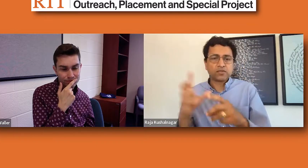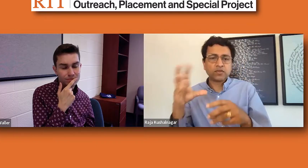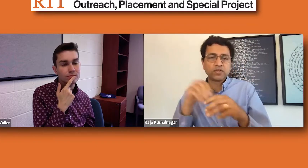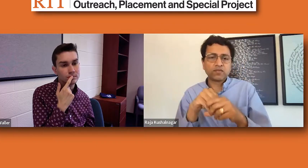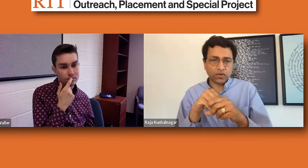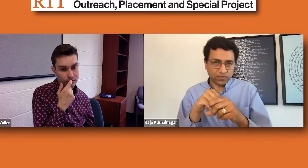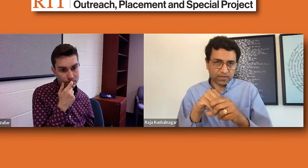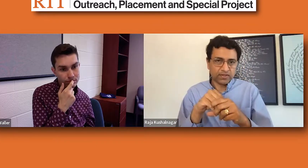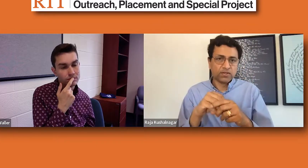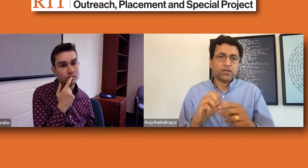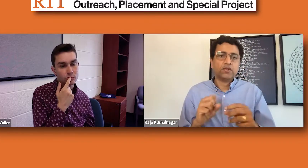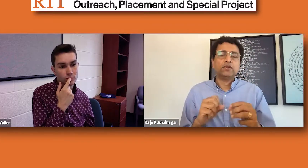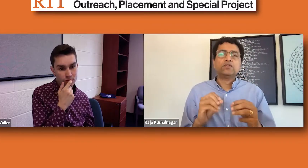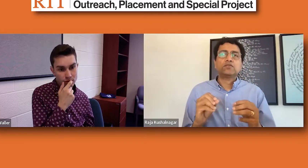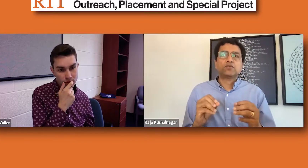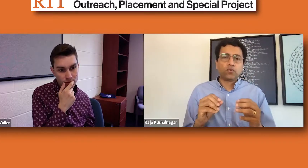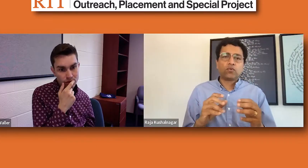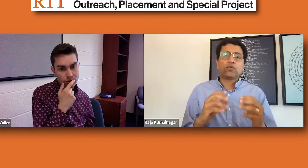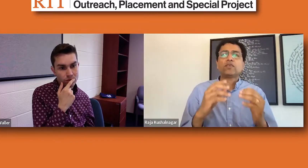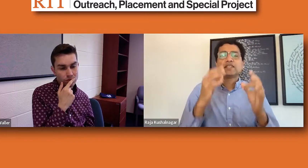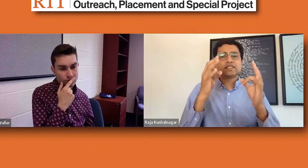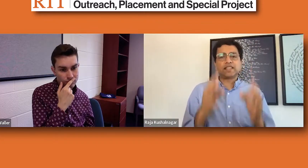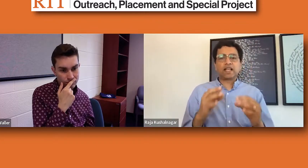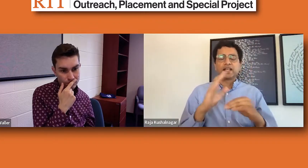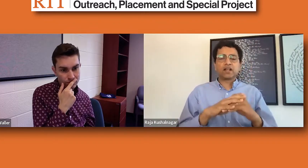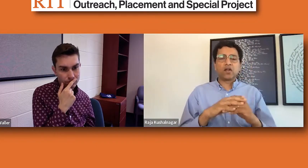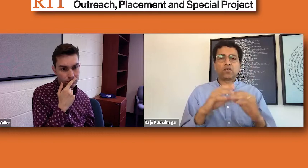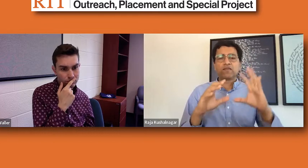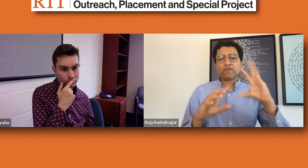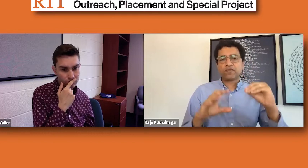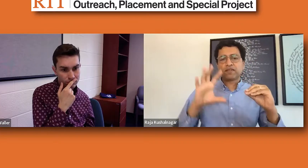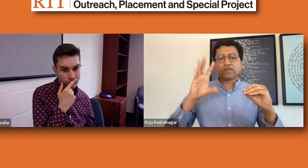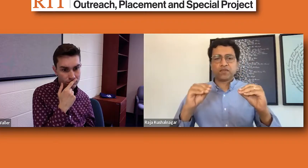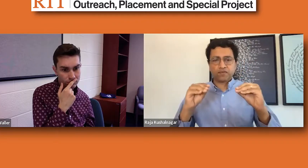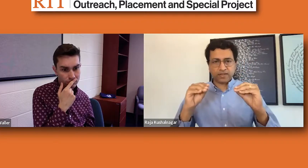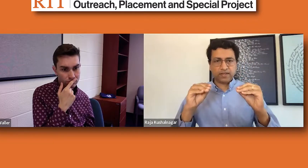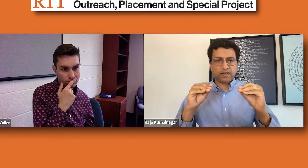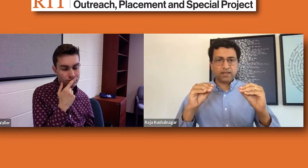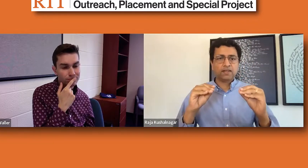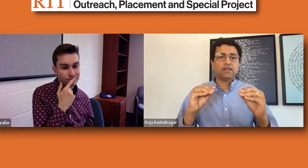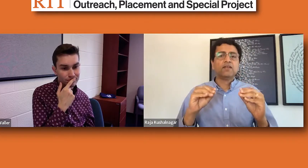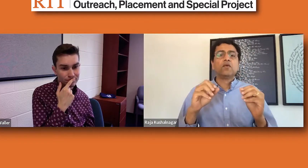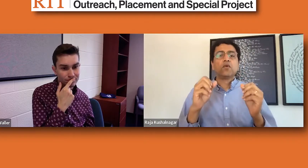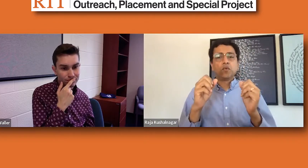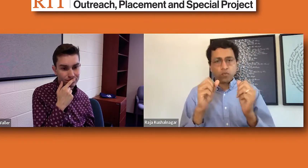or inferior to in regards to your hearing status. And so we decided on half and half